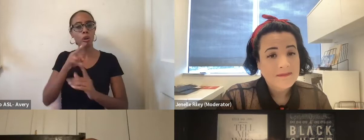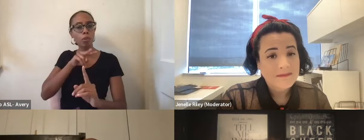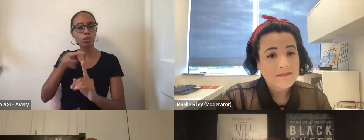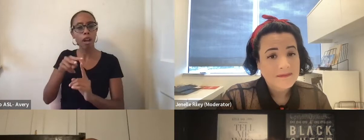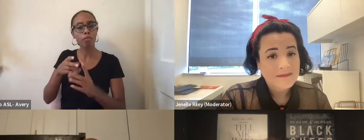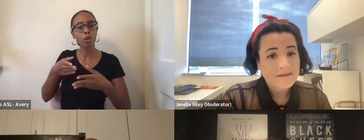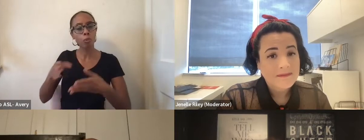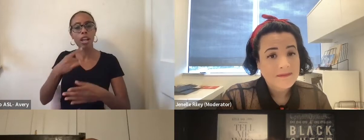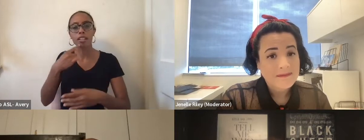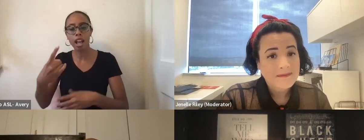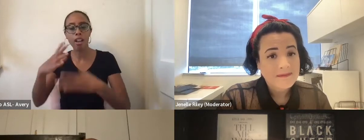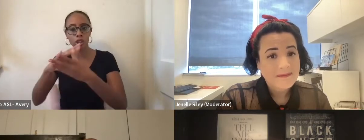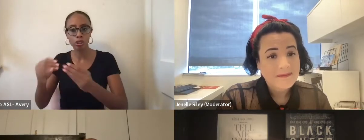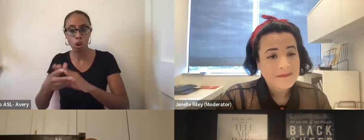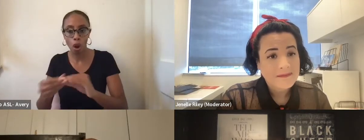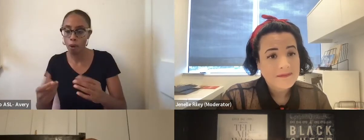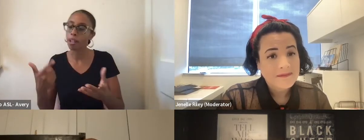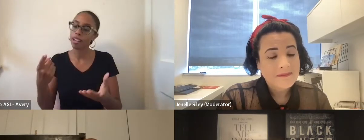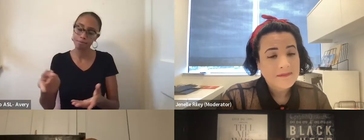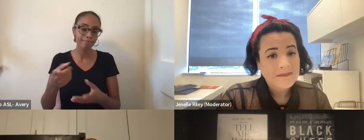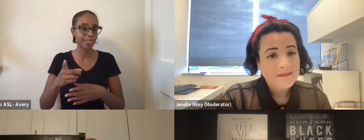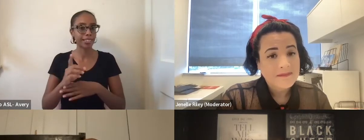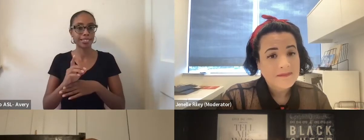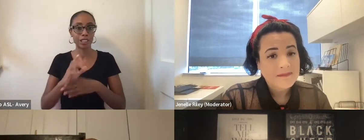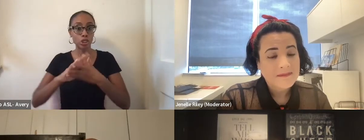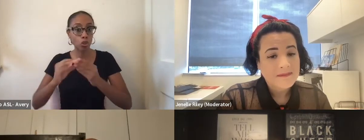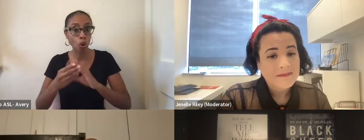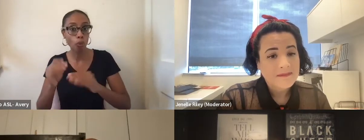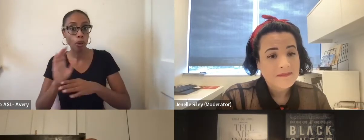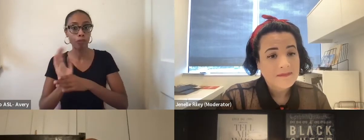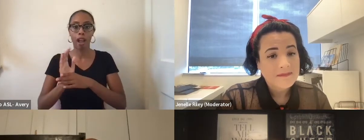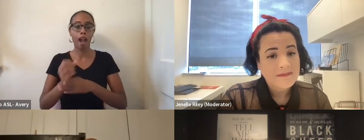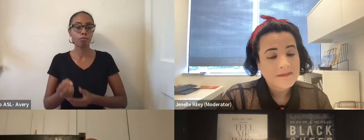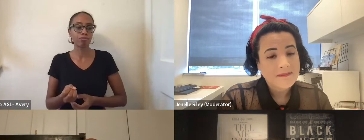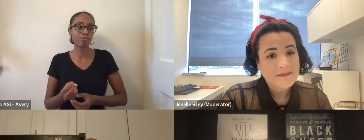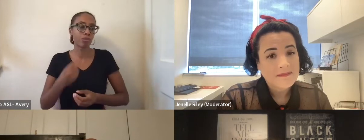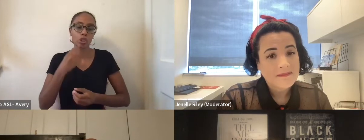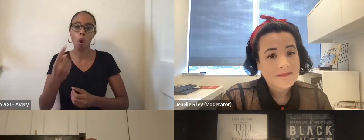lots of archive teams have scoured the planet trying to find never before seen archives, we were